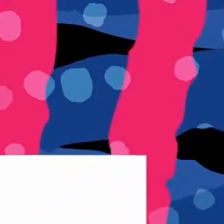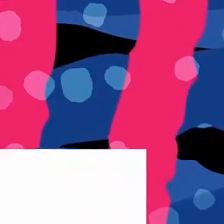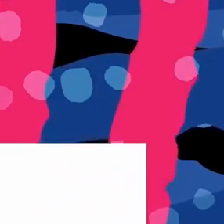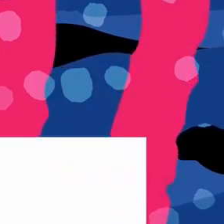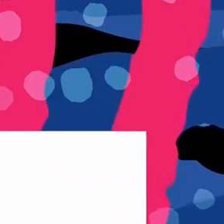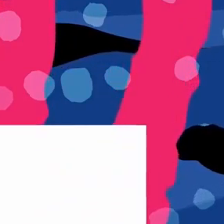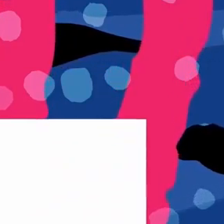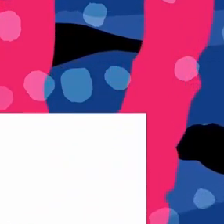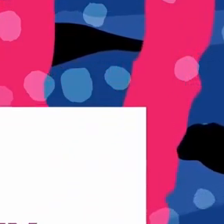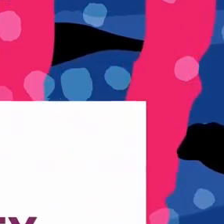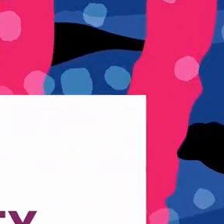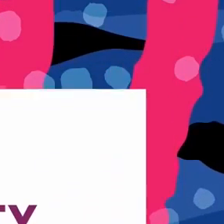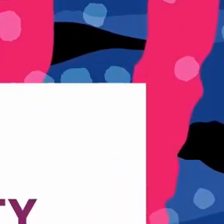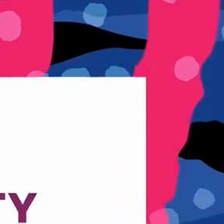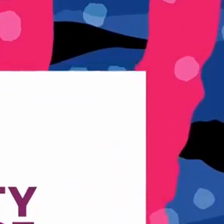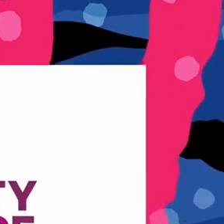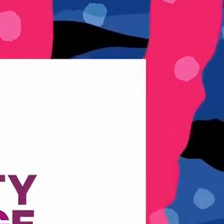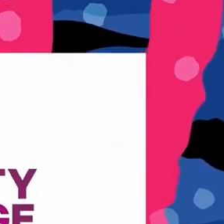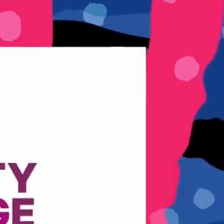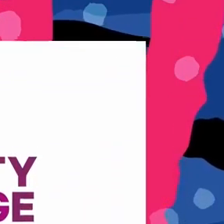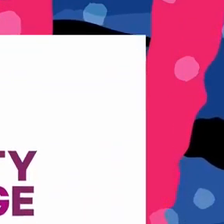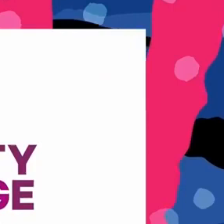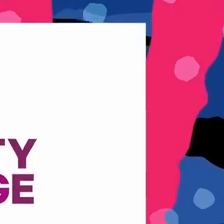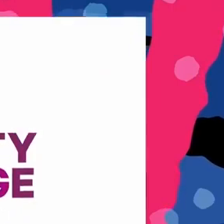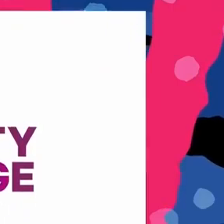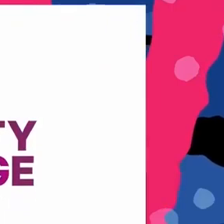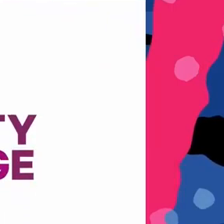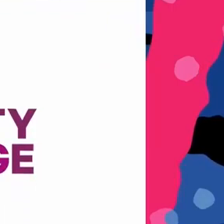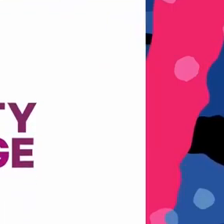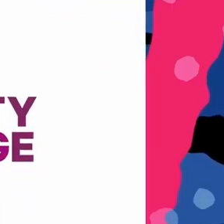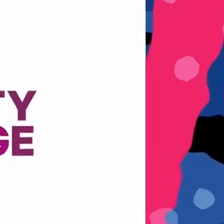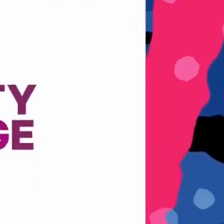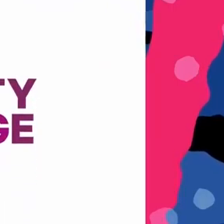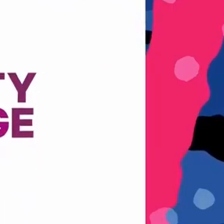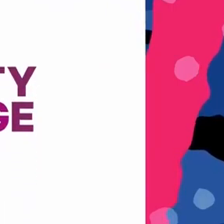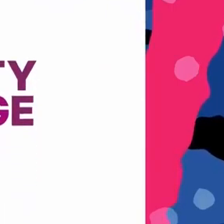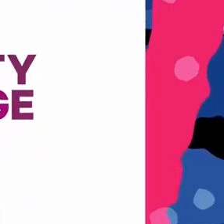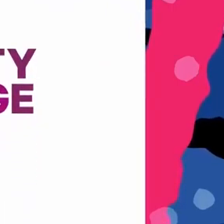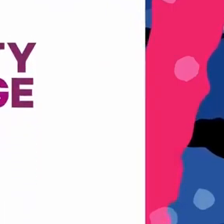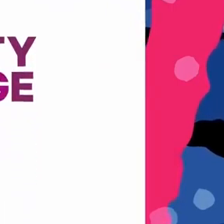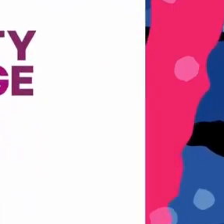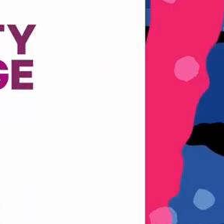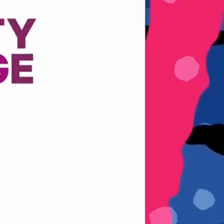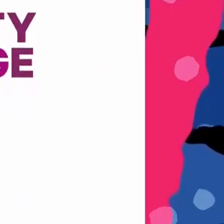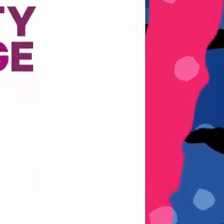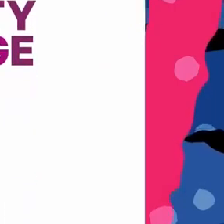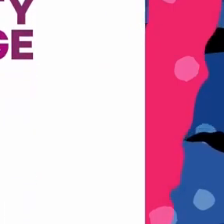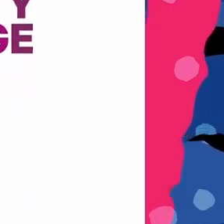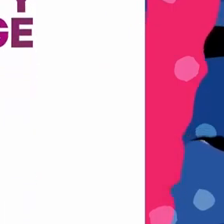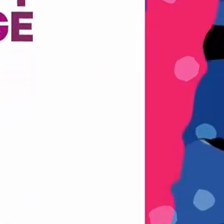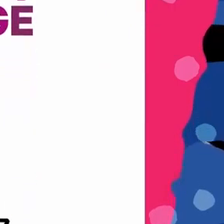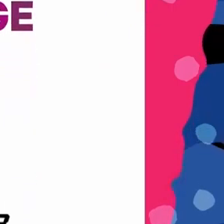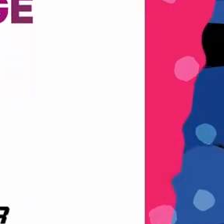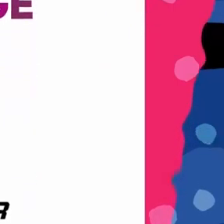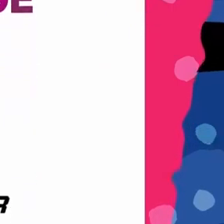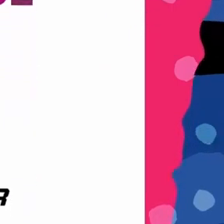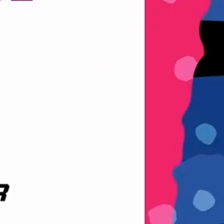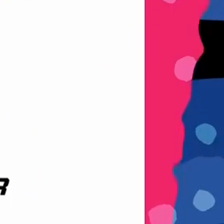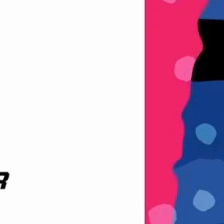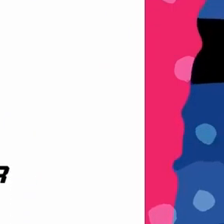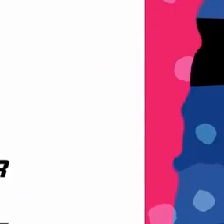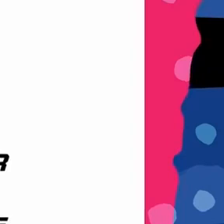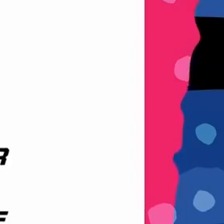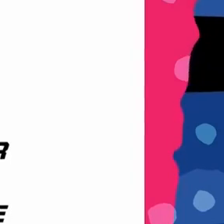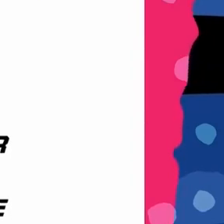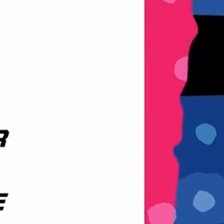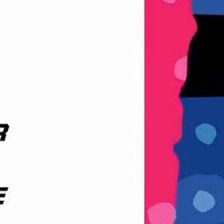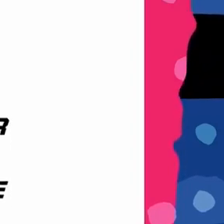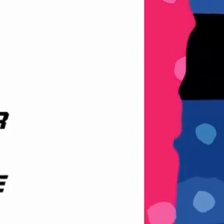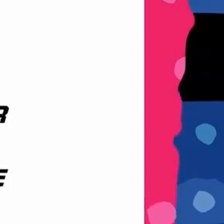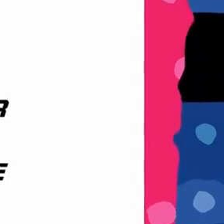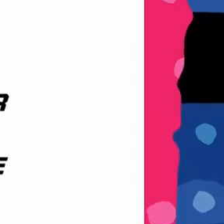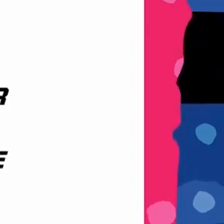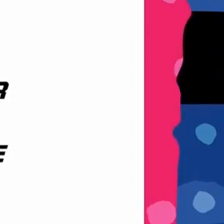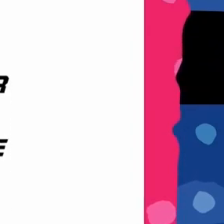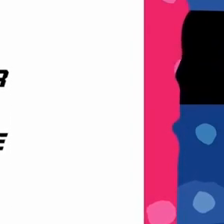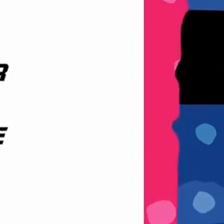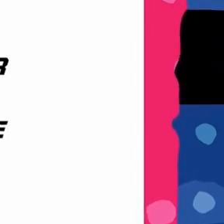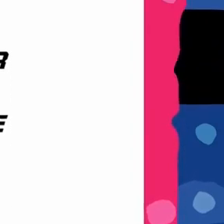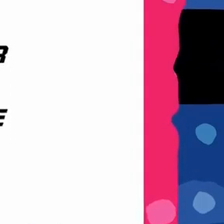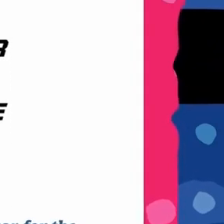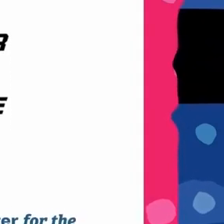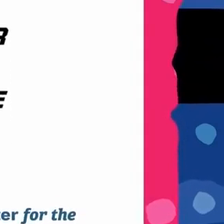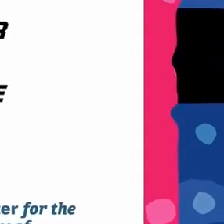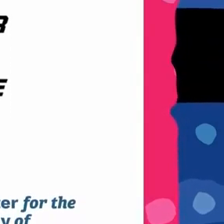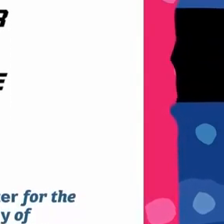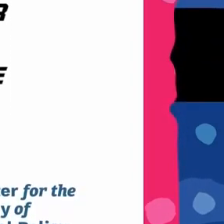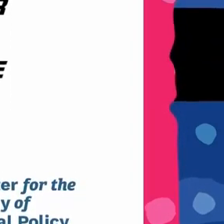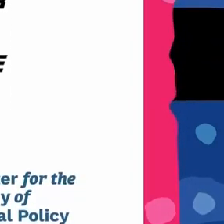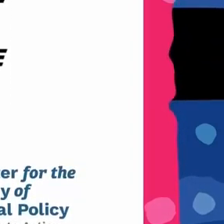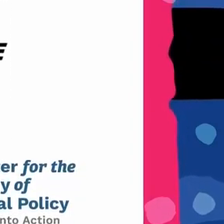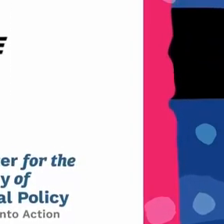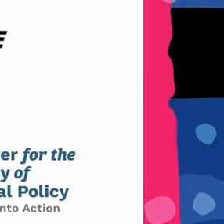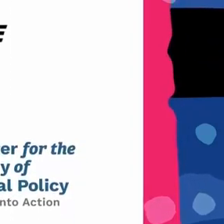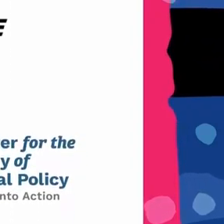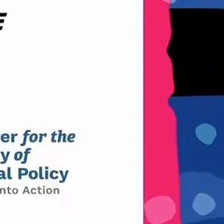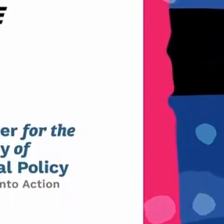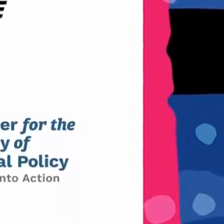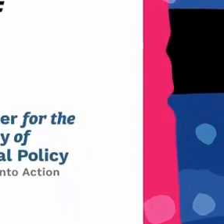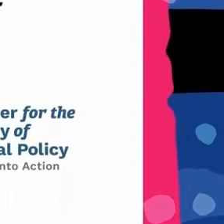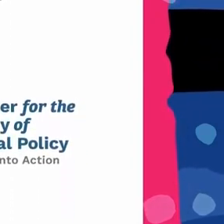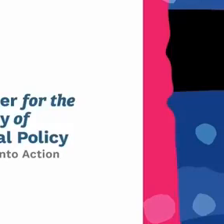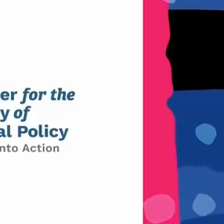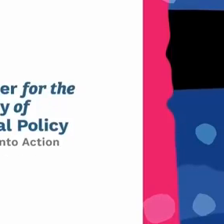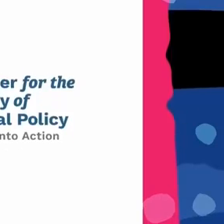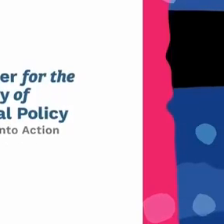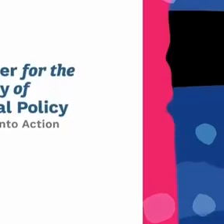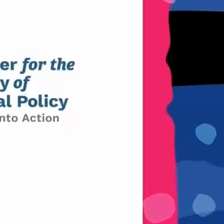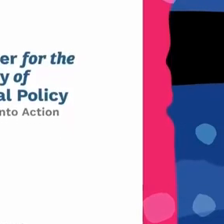[END OF SESSION]